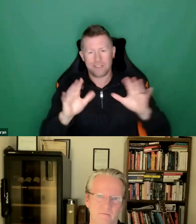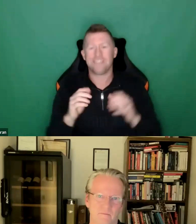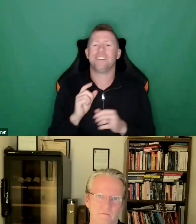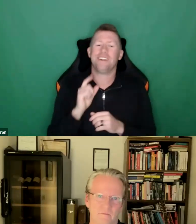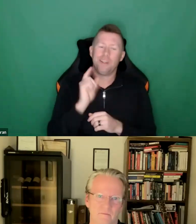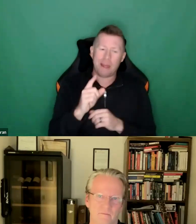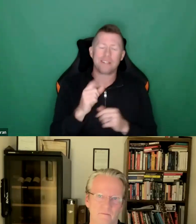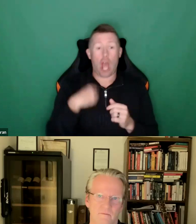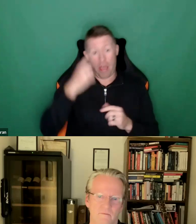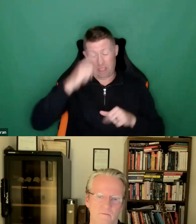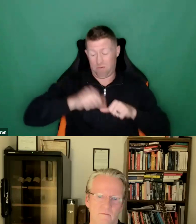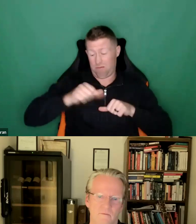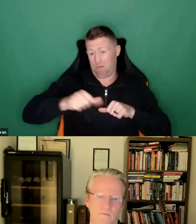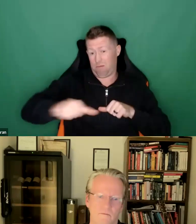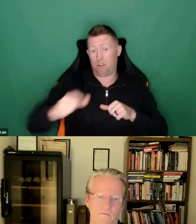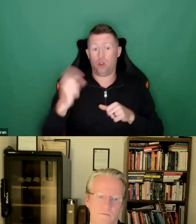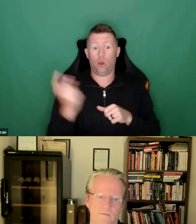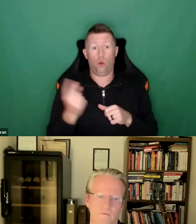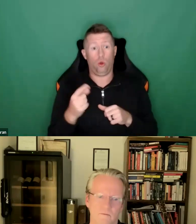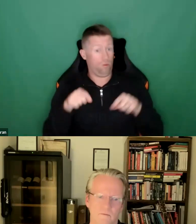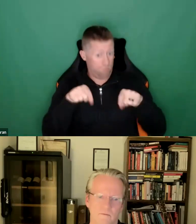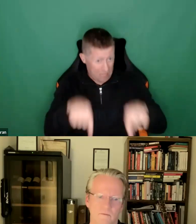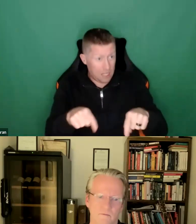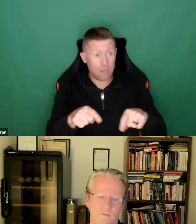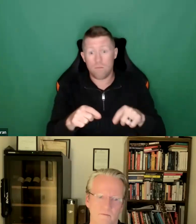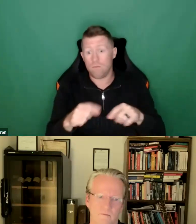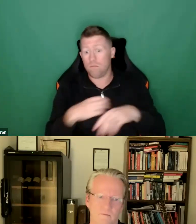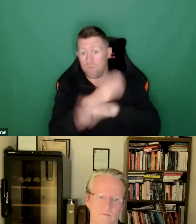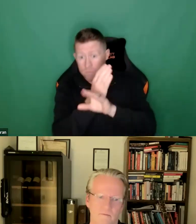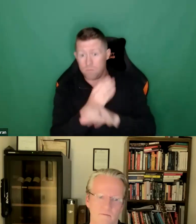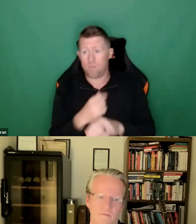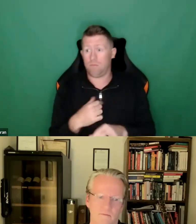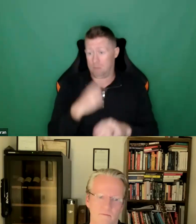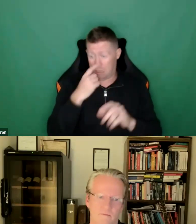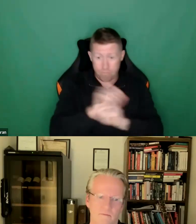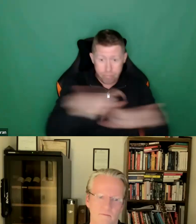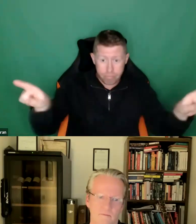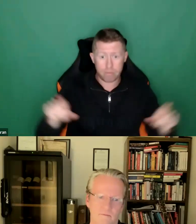paper out, hoping to do some roundtables later in the year, and get more people talking